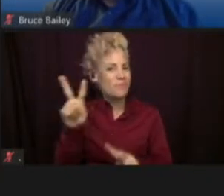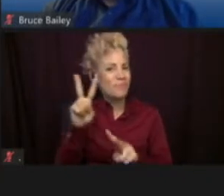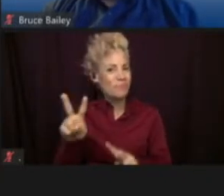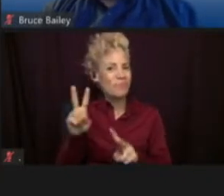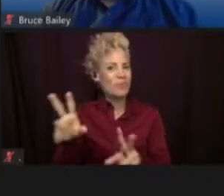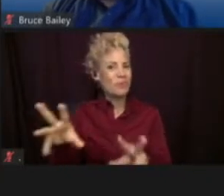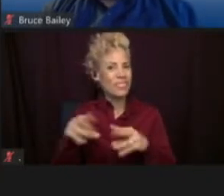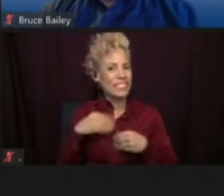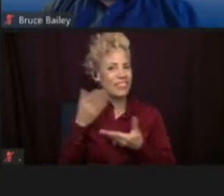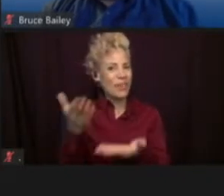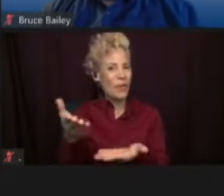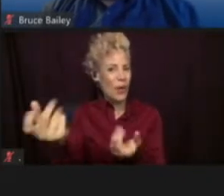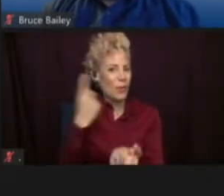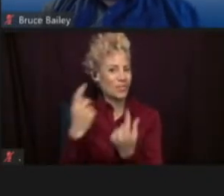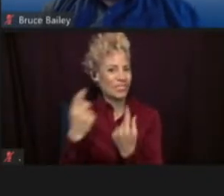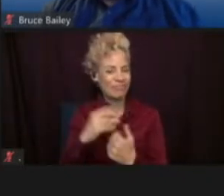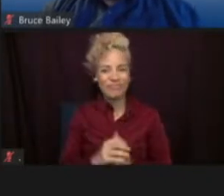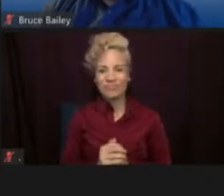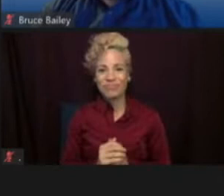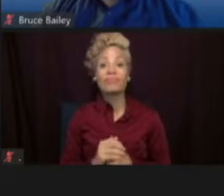With that, I'd like to go to the next slide, please.